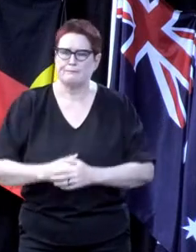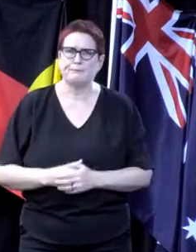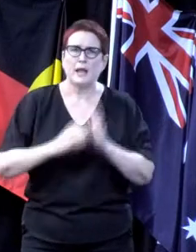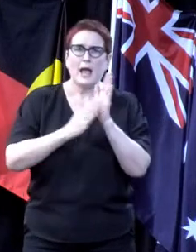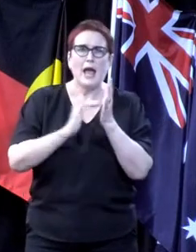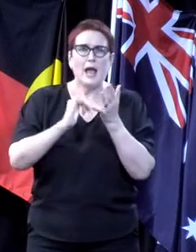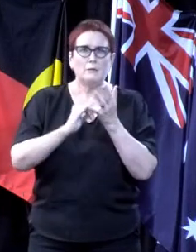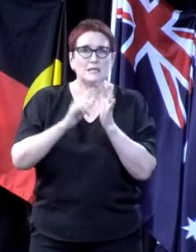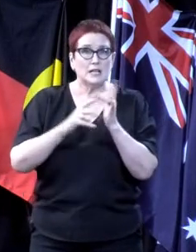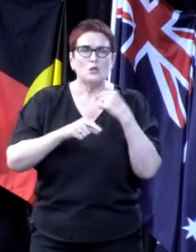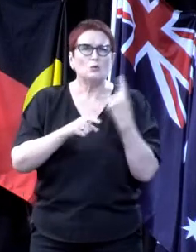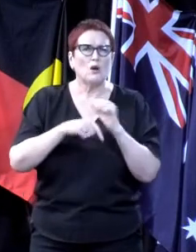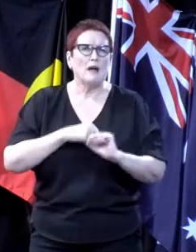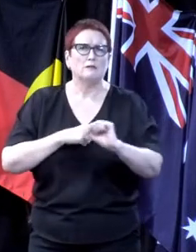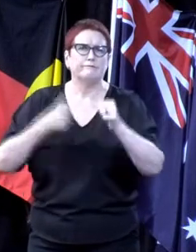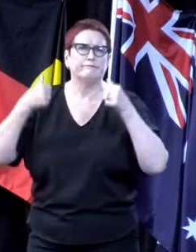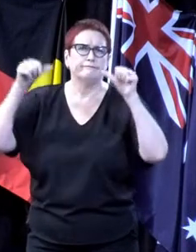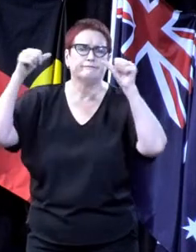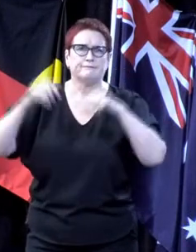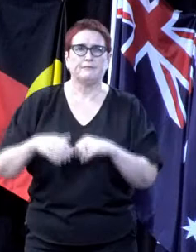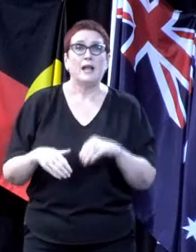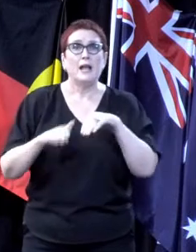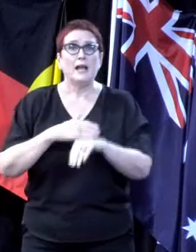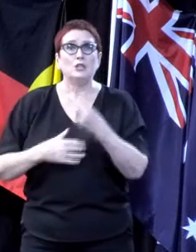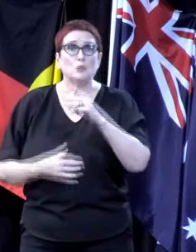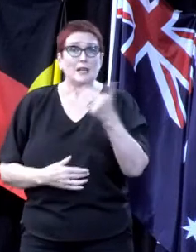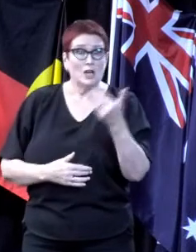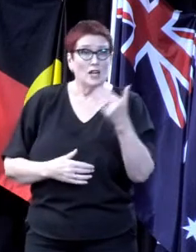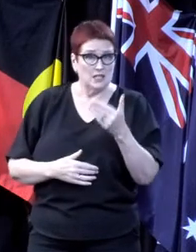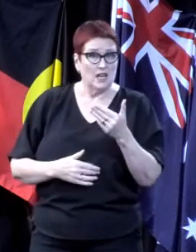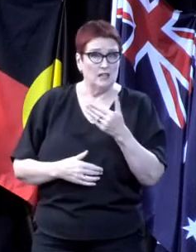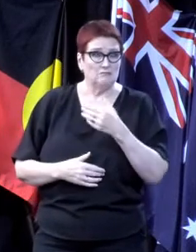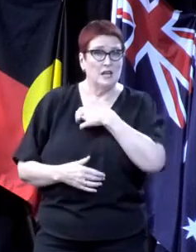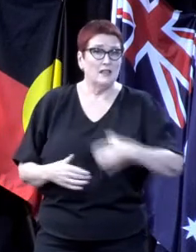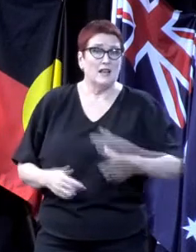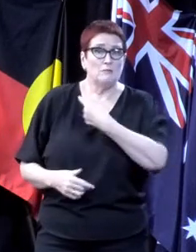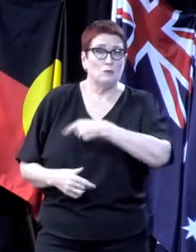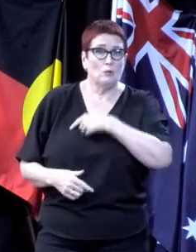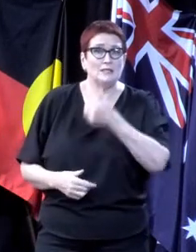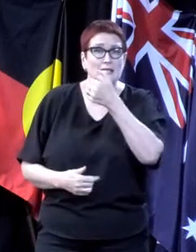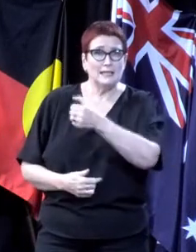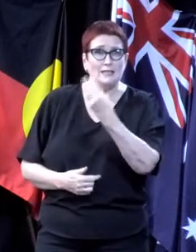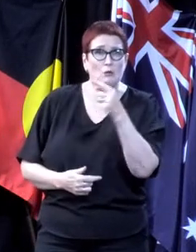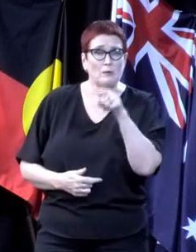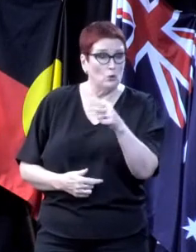For instance, in 2019, $63.6 million over the next four years has been committed to it.